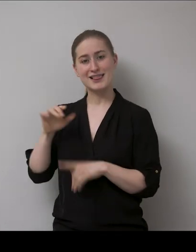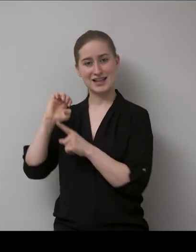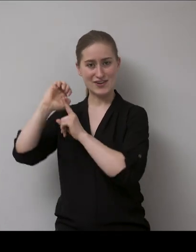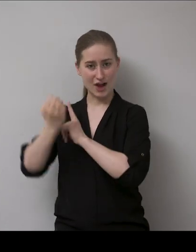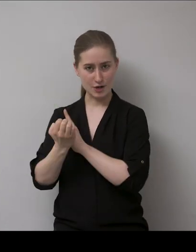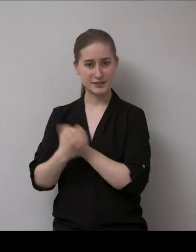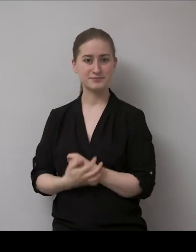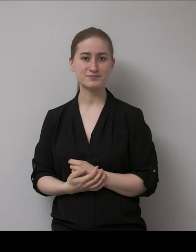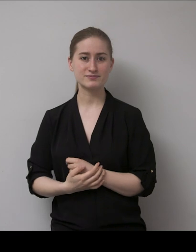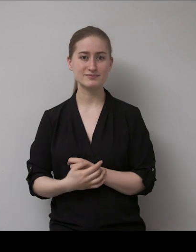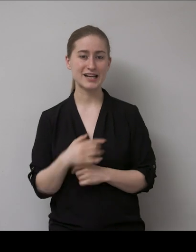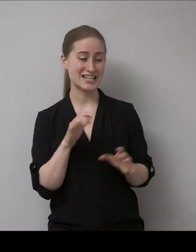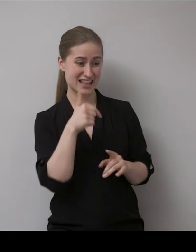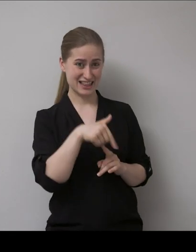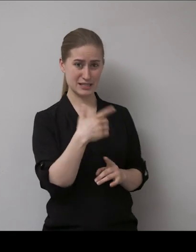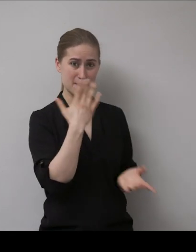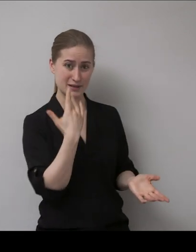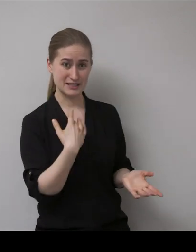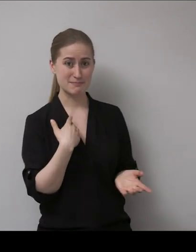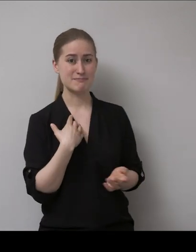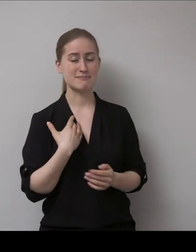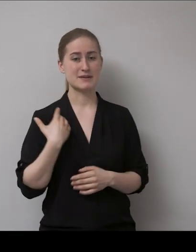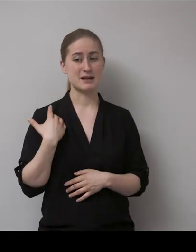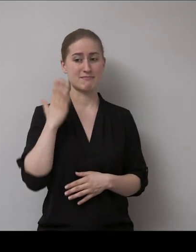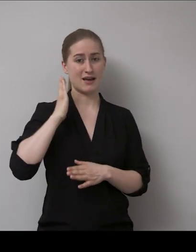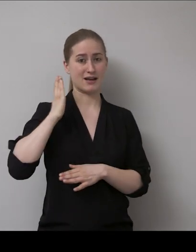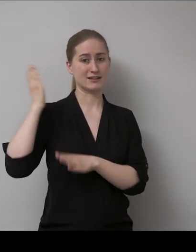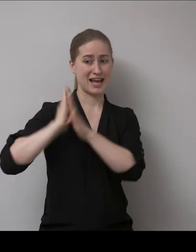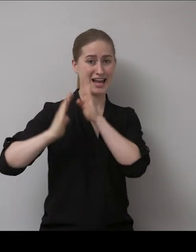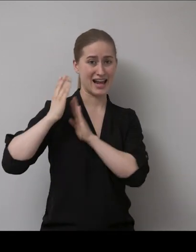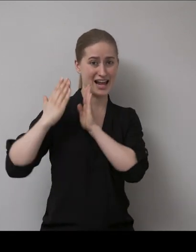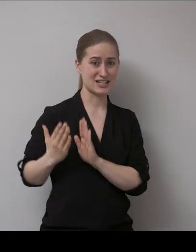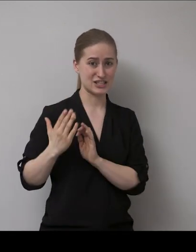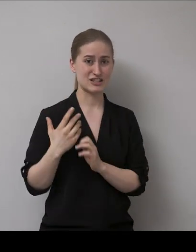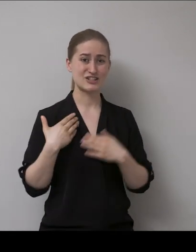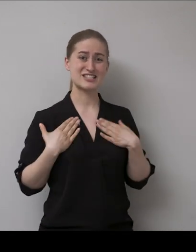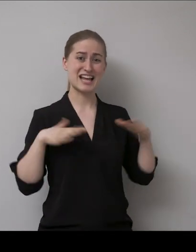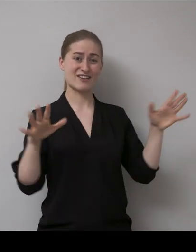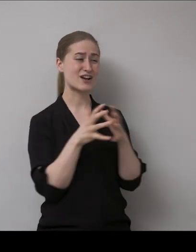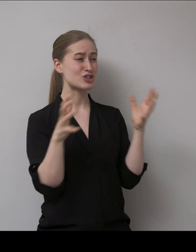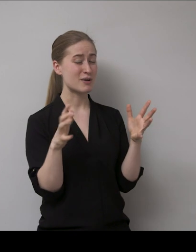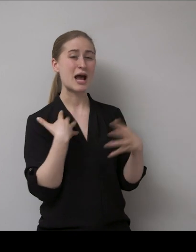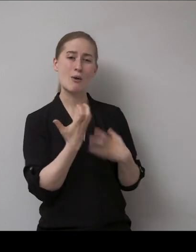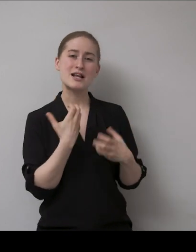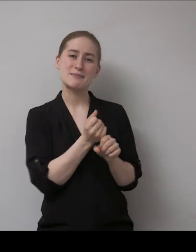I did this because my ancestors sacrificed so much, and I want to make them proud. And everyday I'm reminded